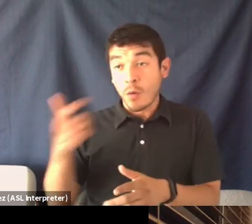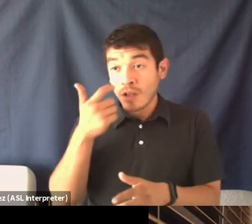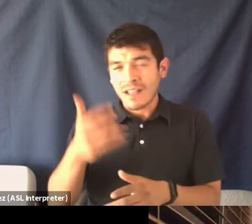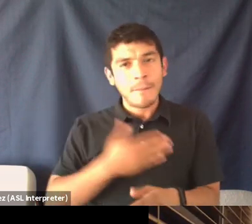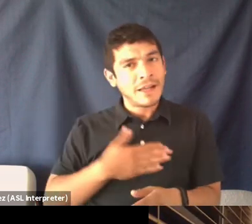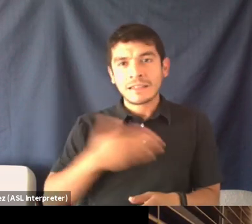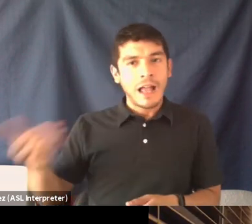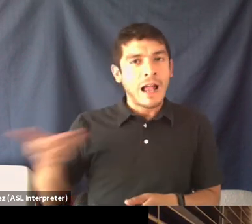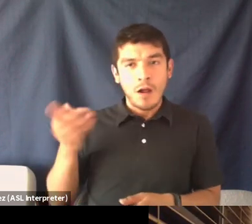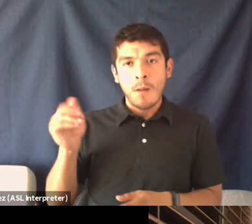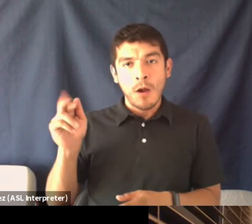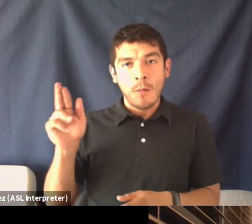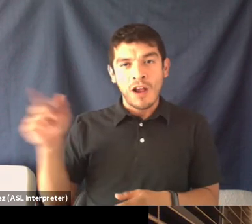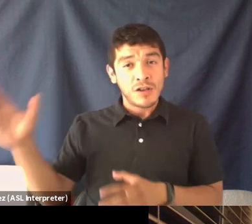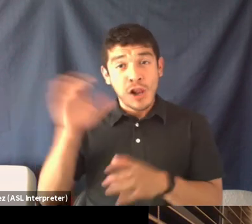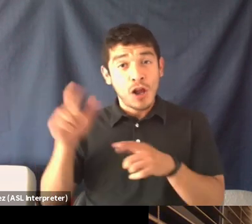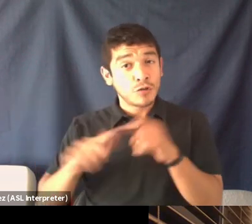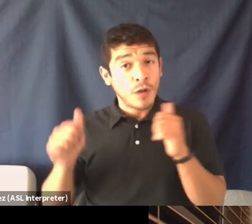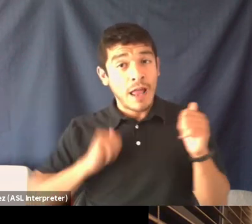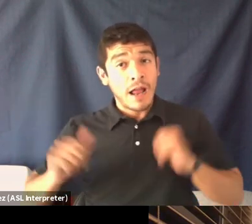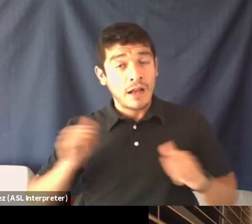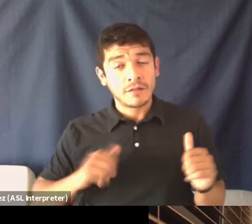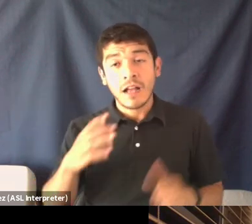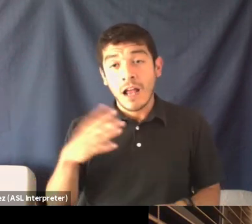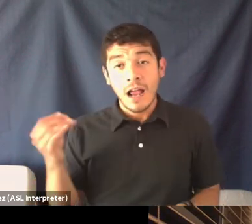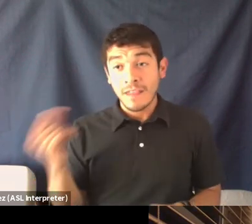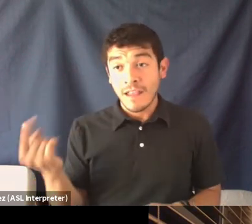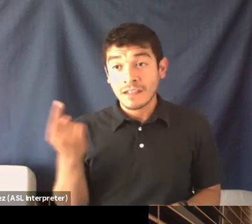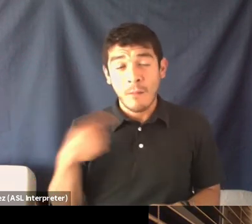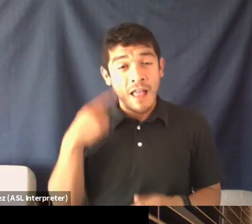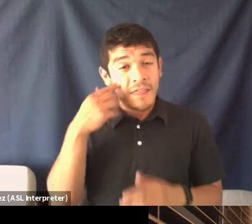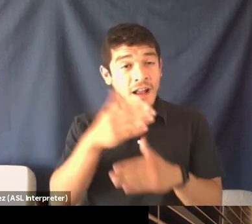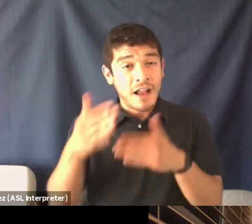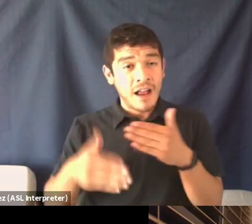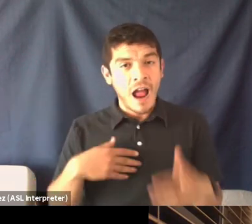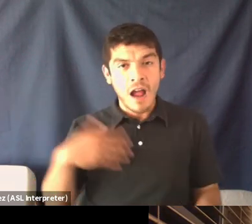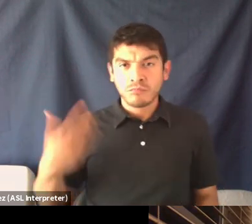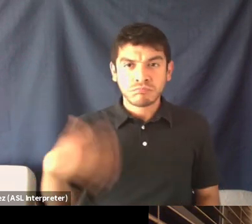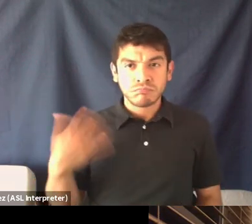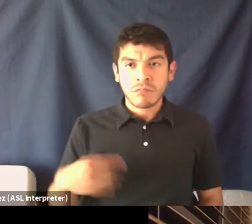She's looking to act and that's something that, I think at the end, I was just like also kind of